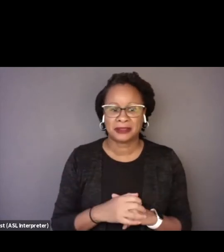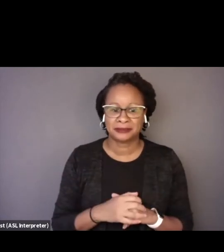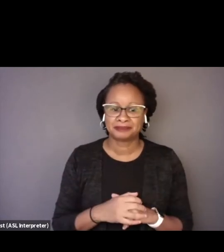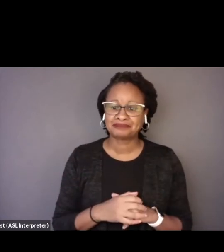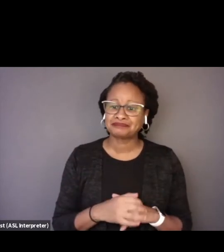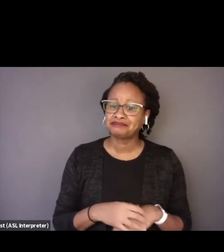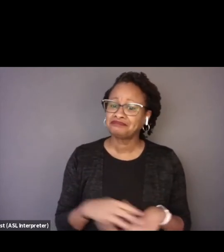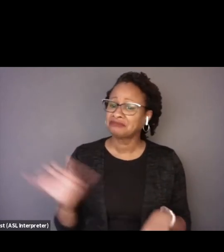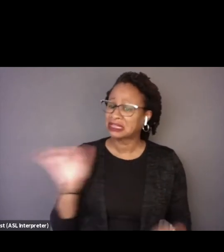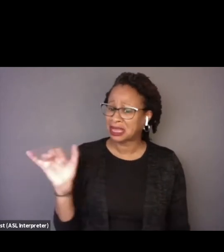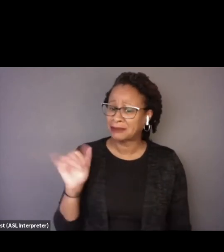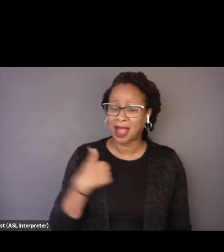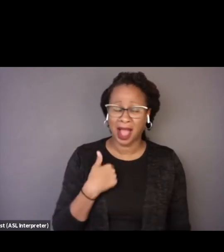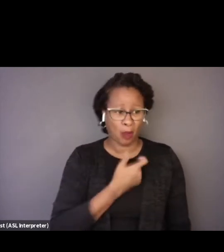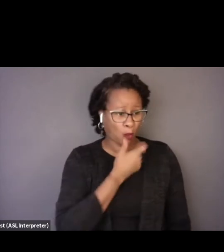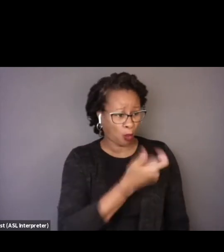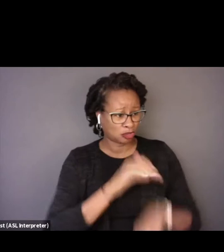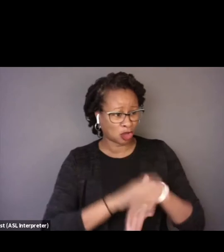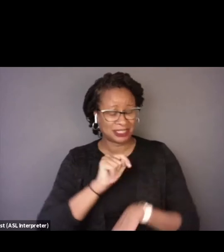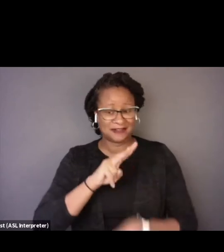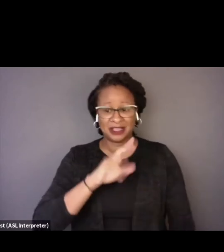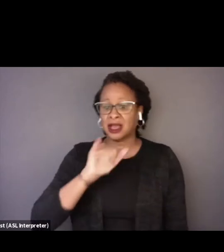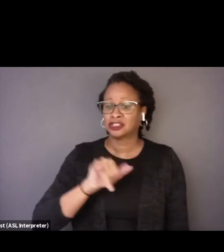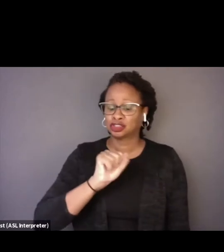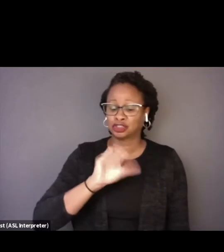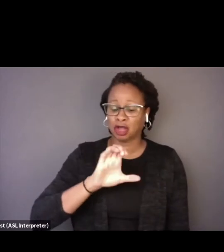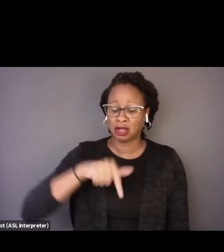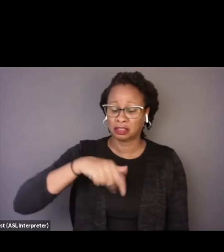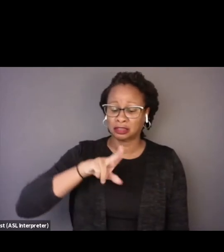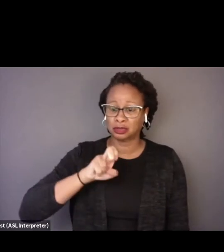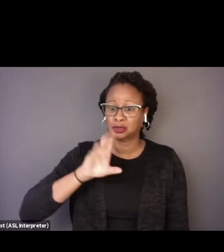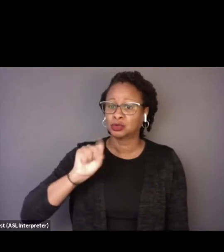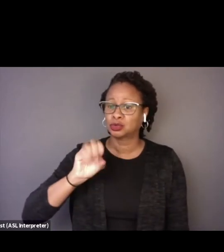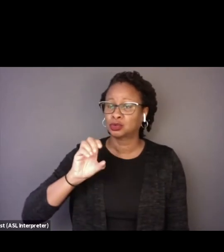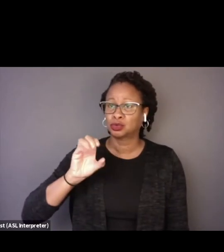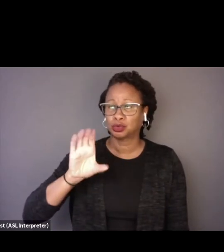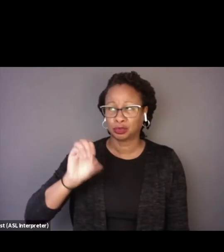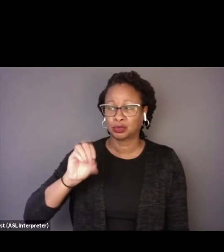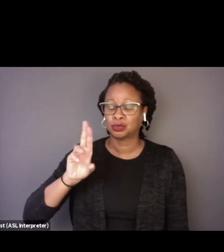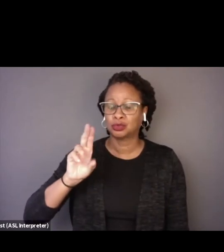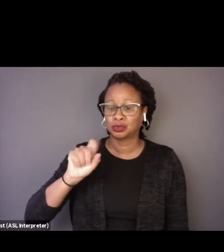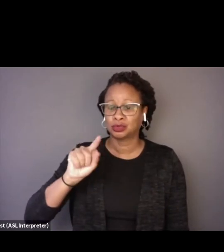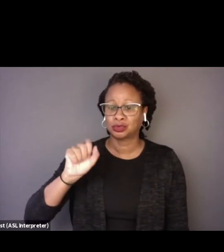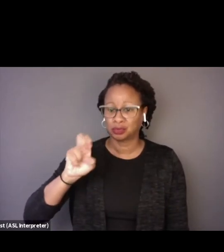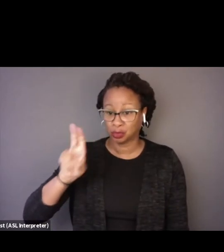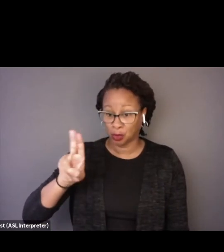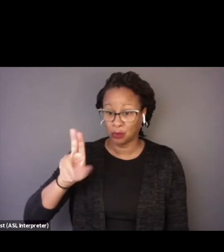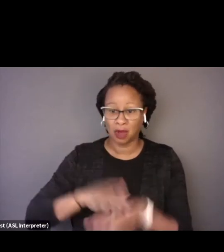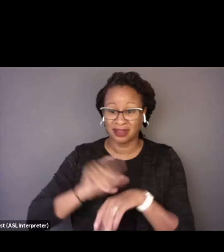who watched Jacques Cousteau on TV growing up and was very much impressed by what he was able to do. But what this film does is,